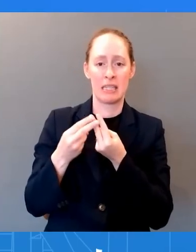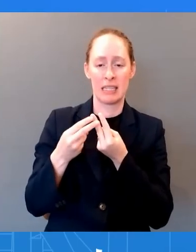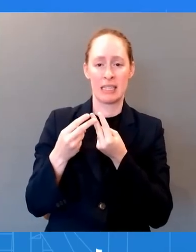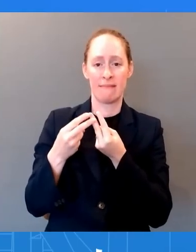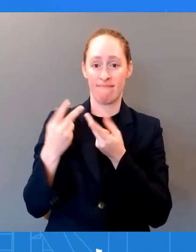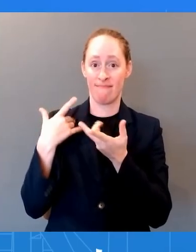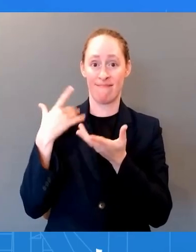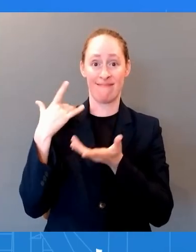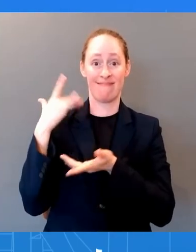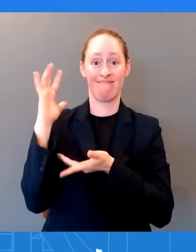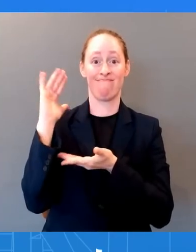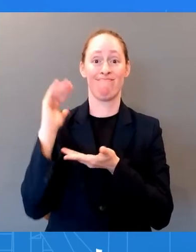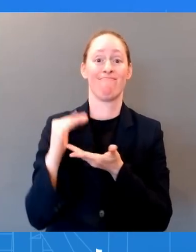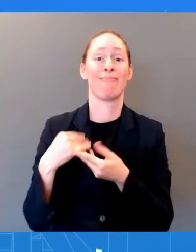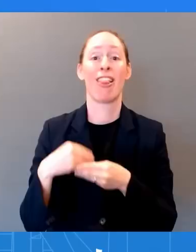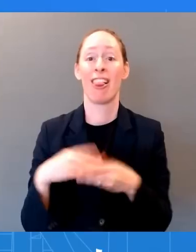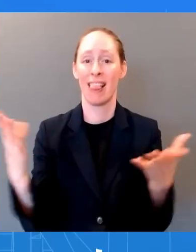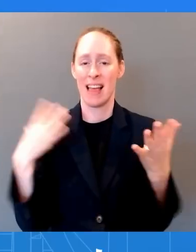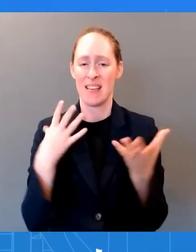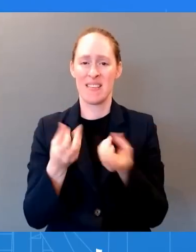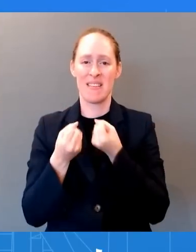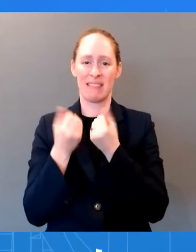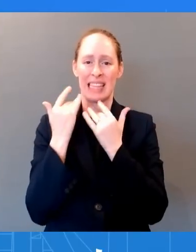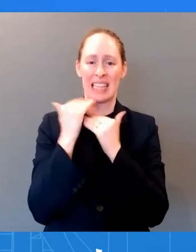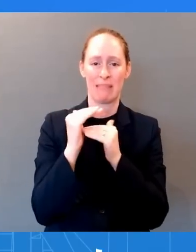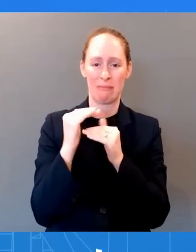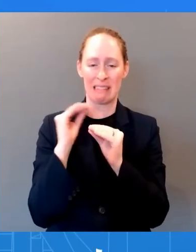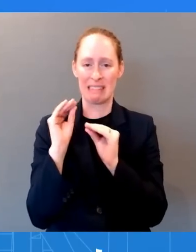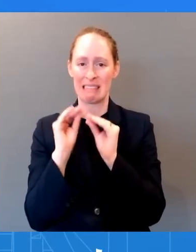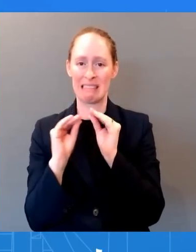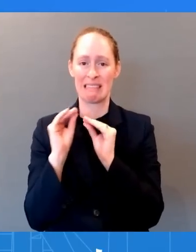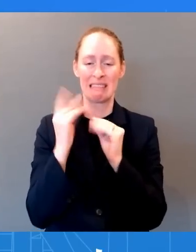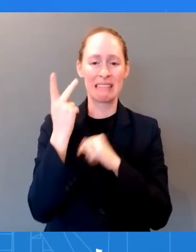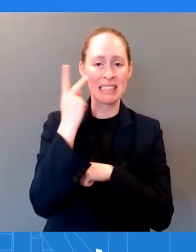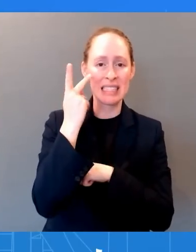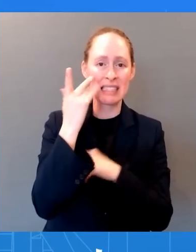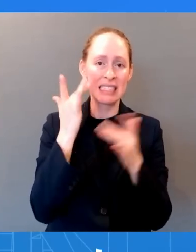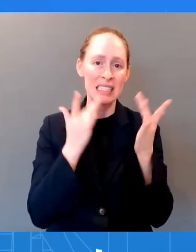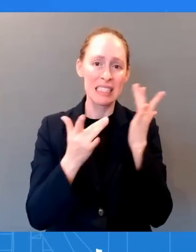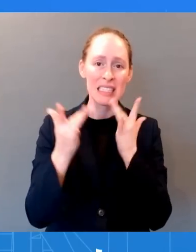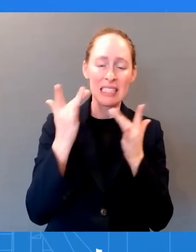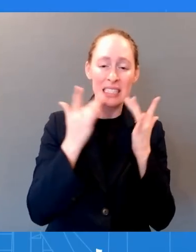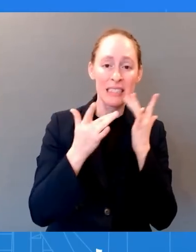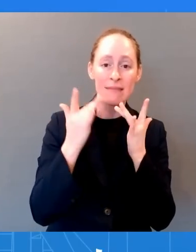forward leaning here when we might face a new rise in infections and more acute need.